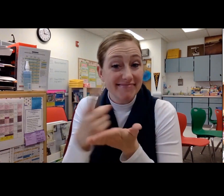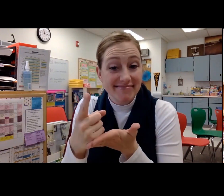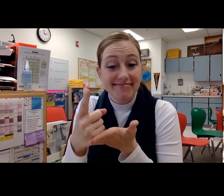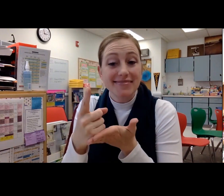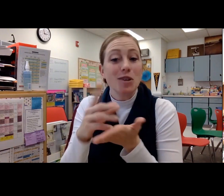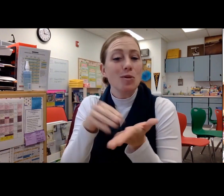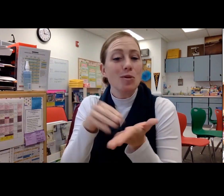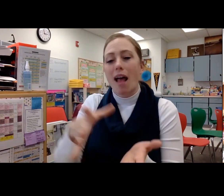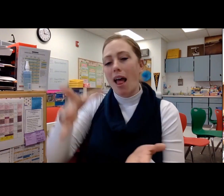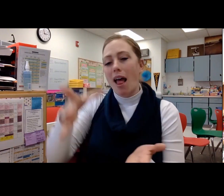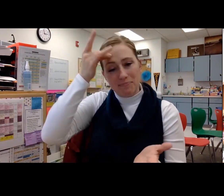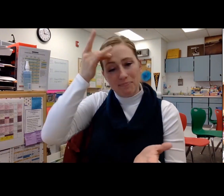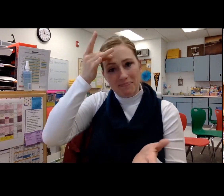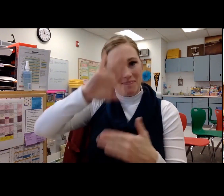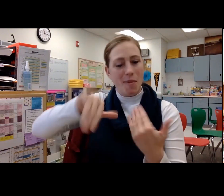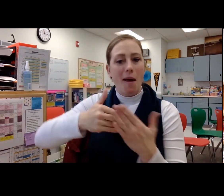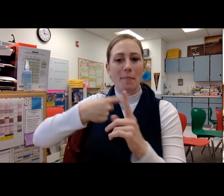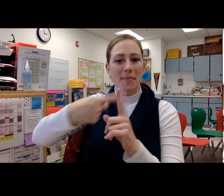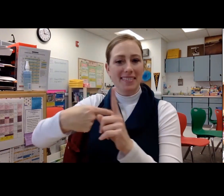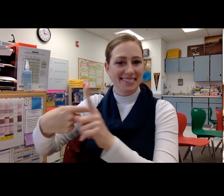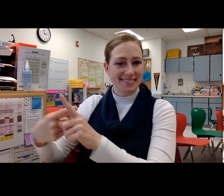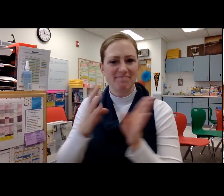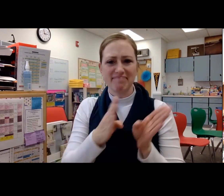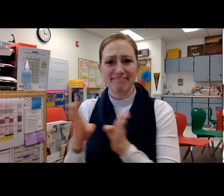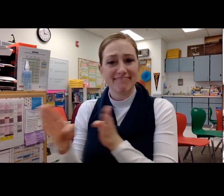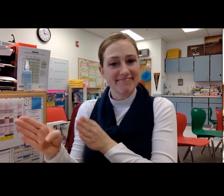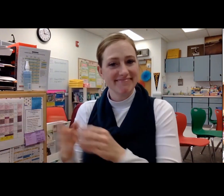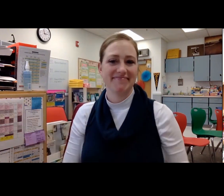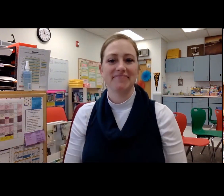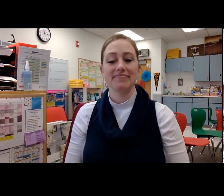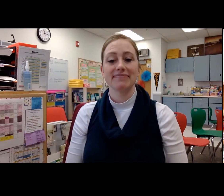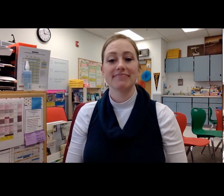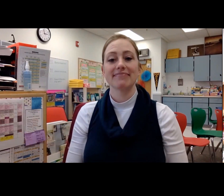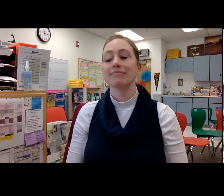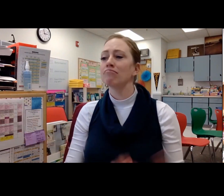we might do it once a week, maybe less. The students will learn all of the months in order.